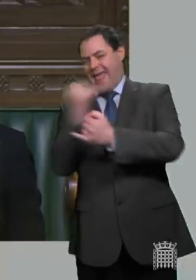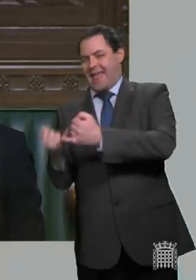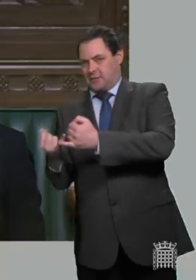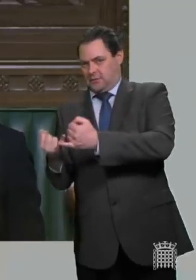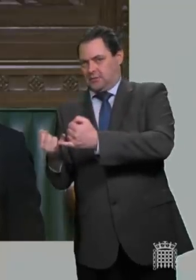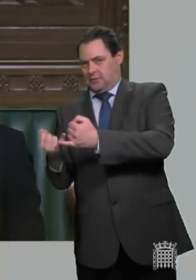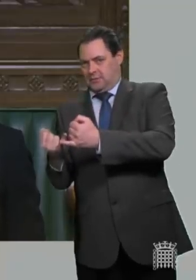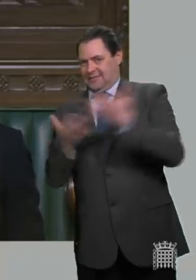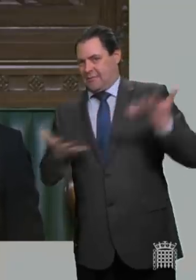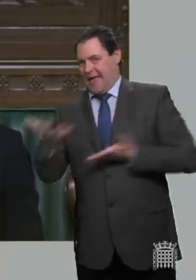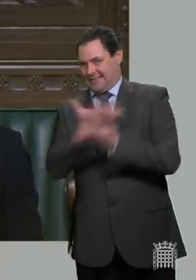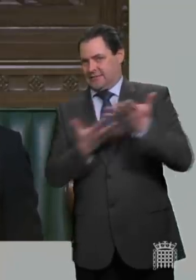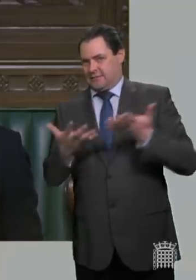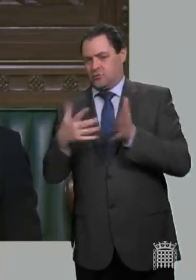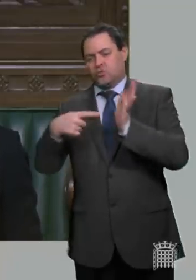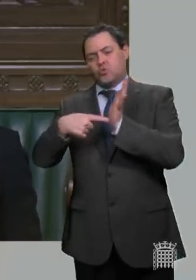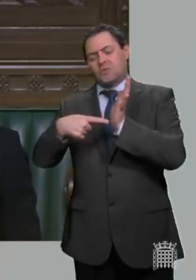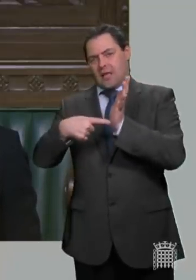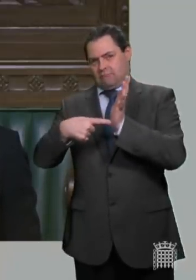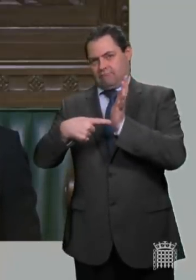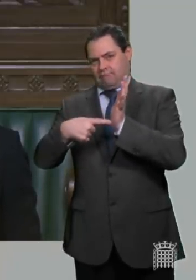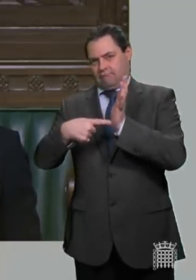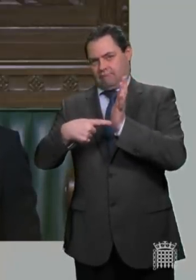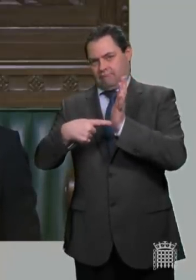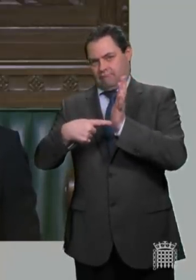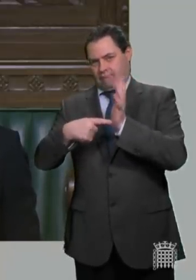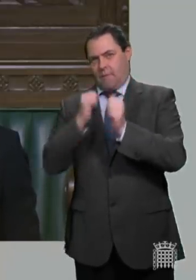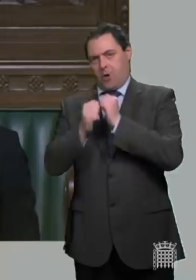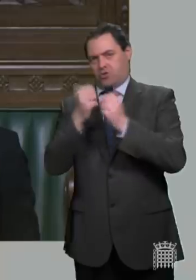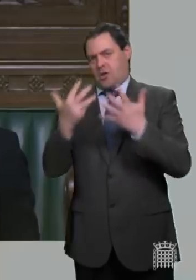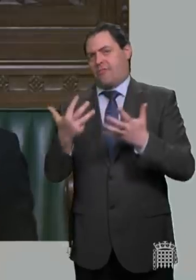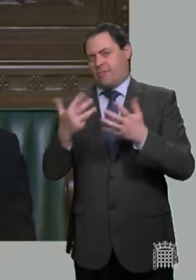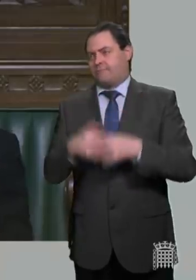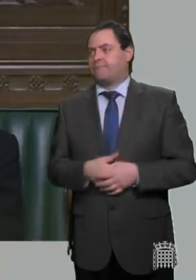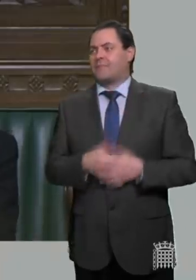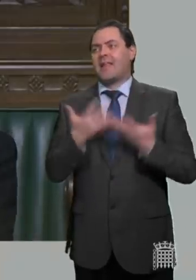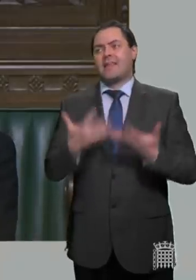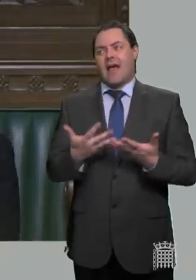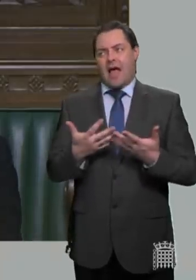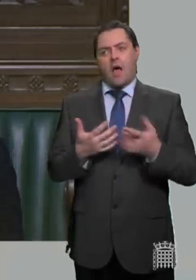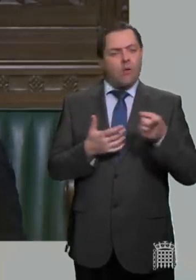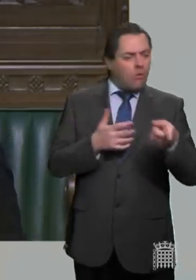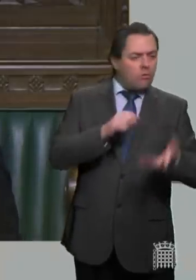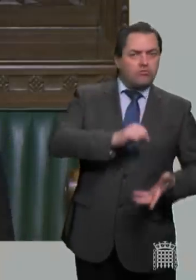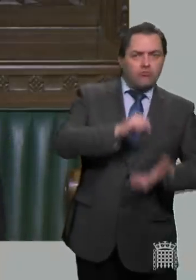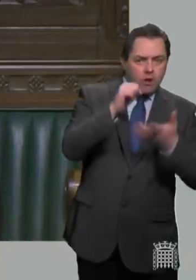debate on Tuesday 9 March. I call the Chancellor of the Exchequer to move the motion formally.